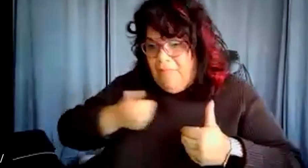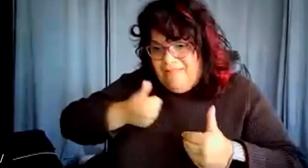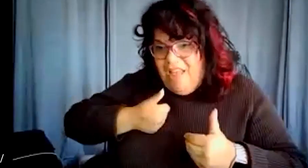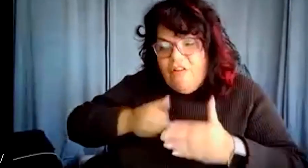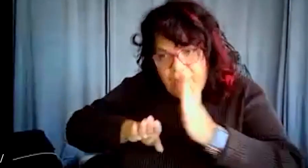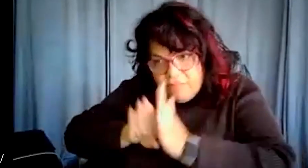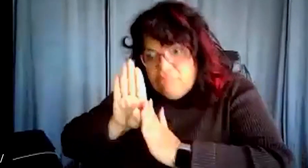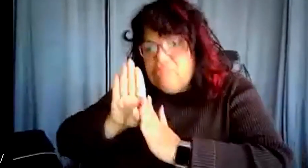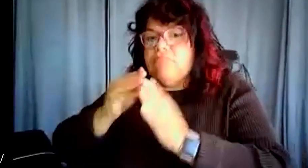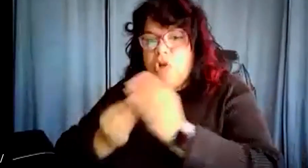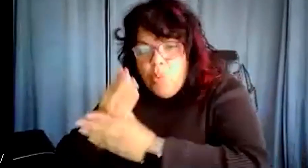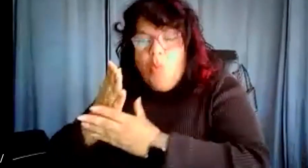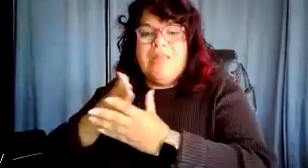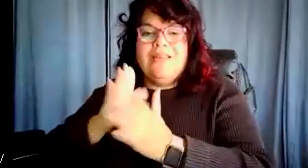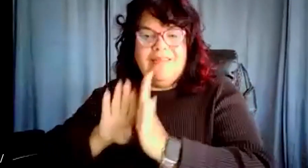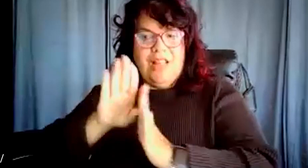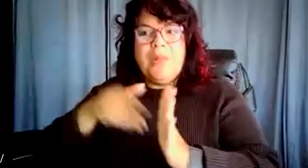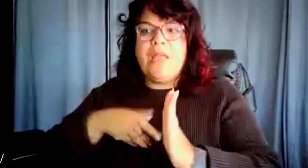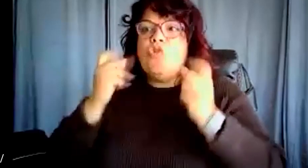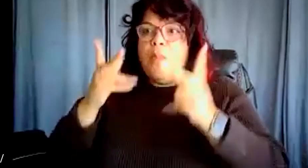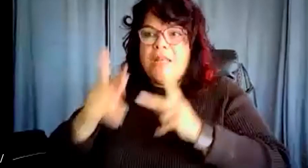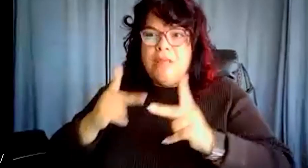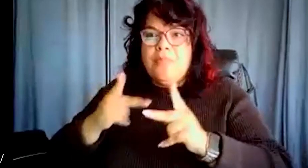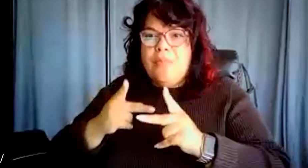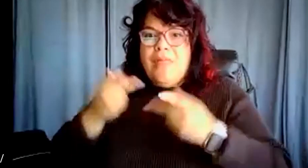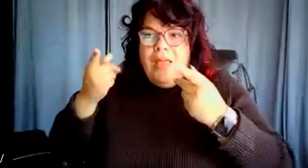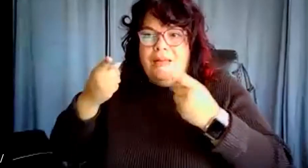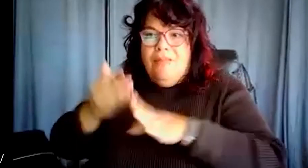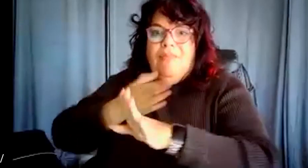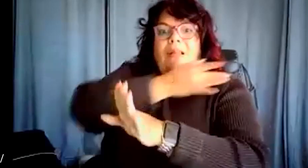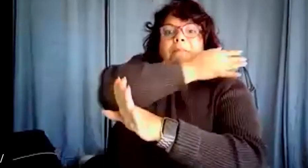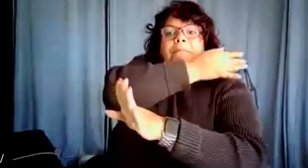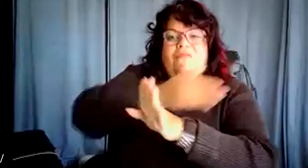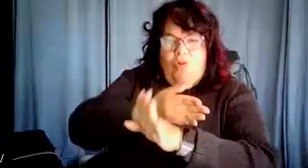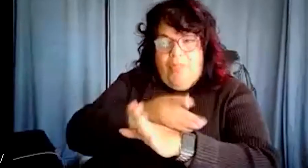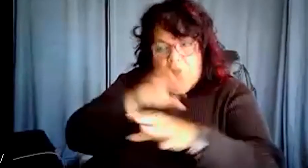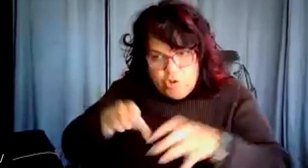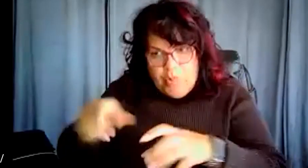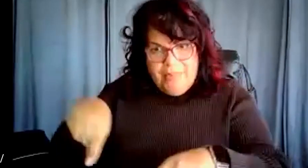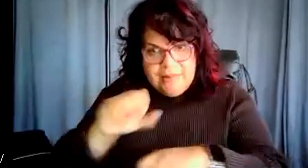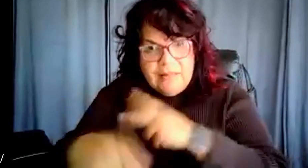so many people who came before me who have been doing this work and so many people who will continue to do this work after me.